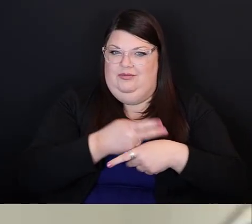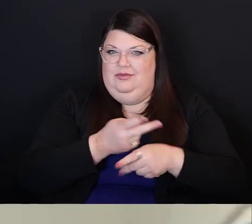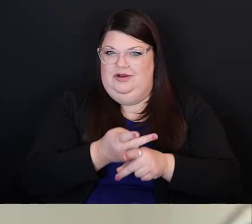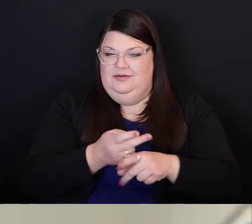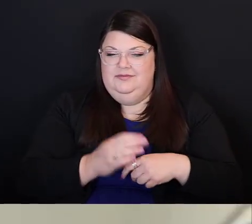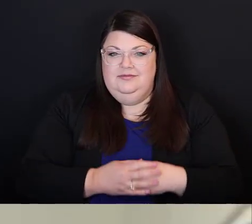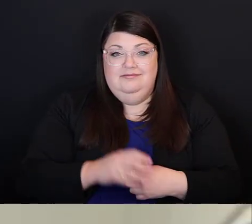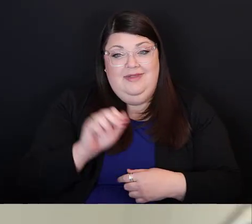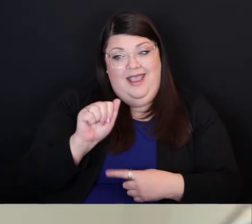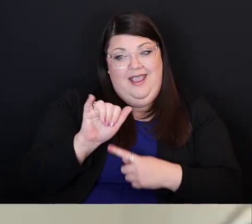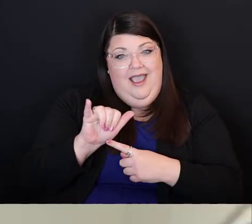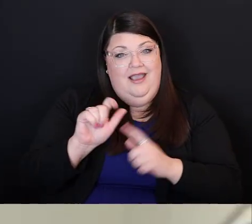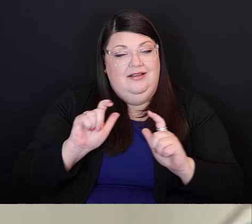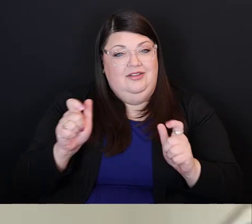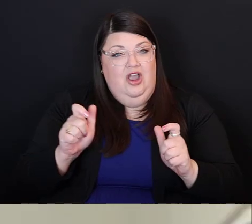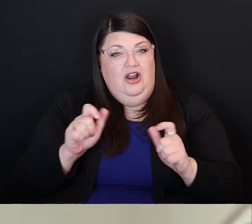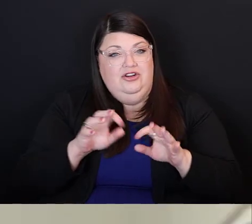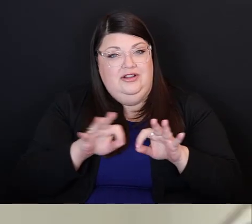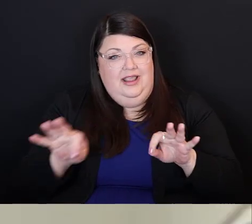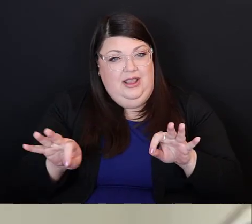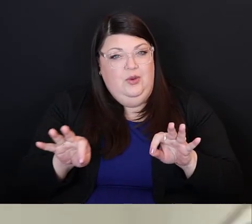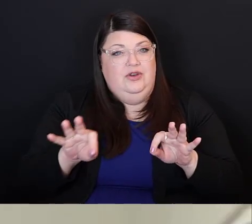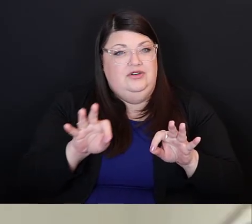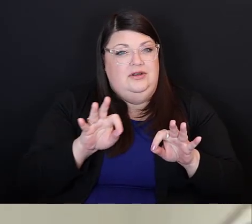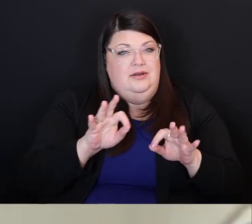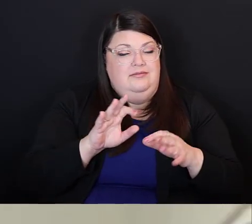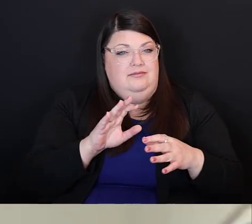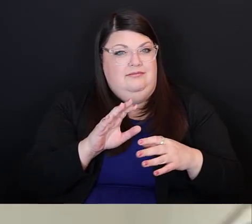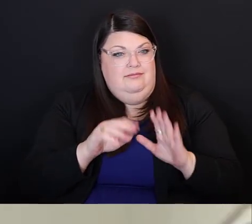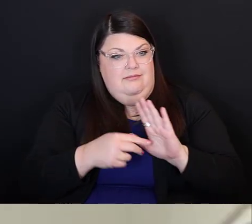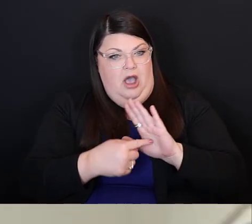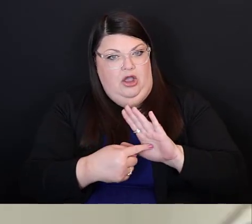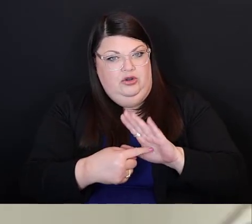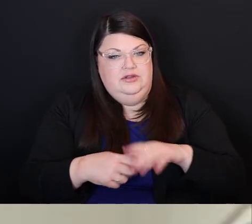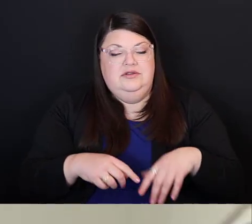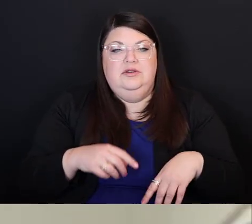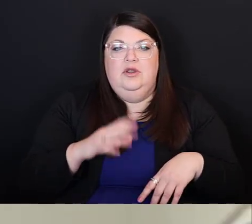AI and large language models allow people to communicate their wants and needs